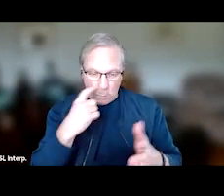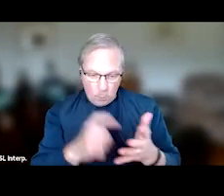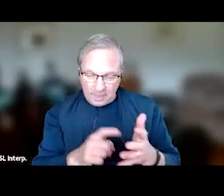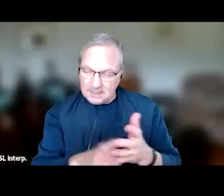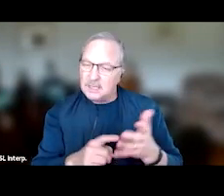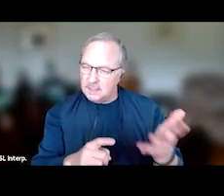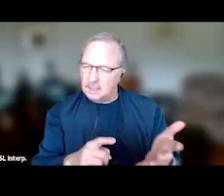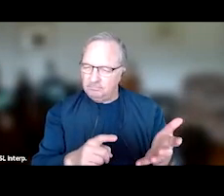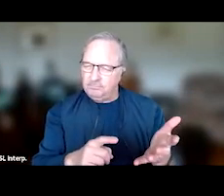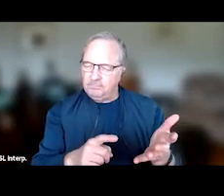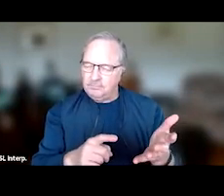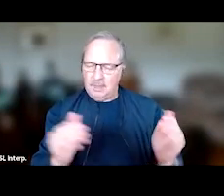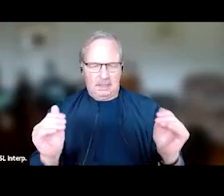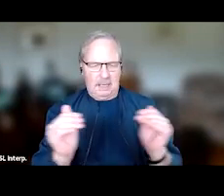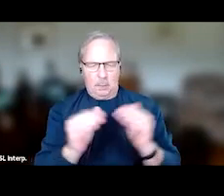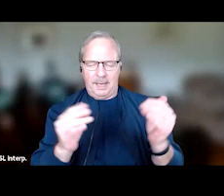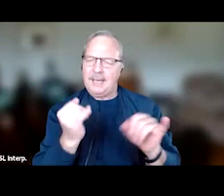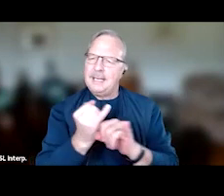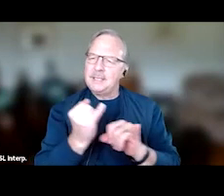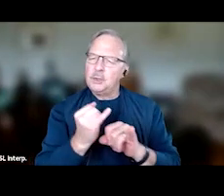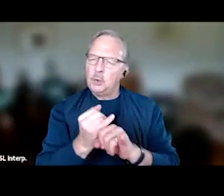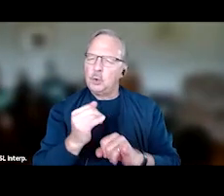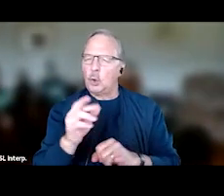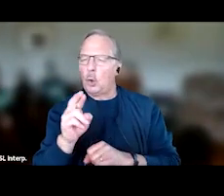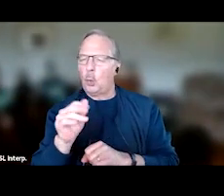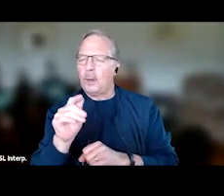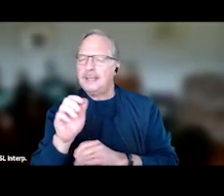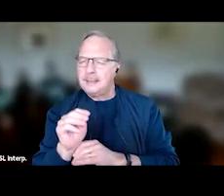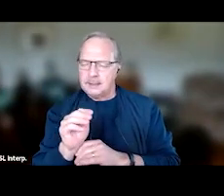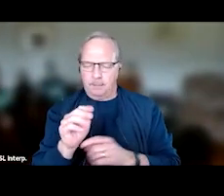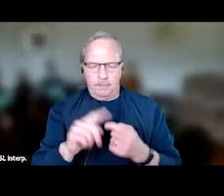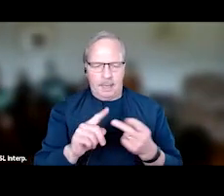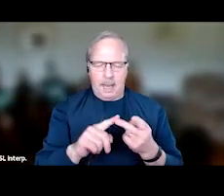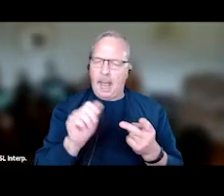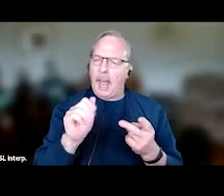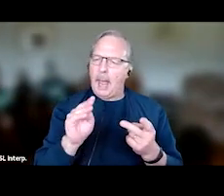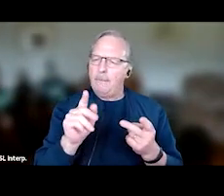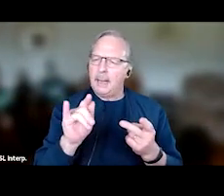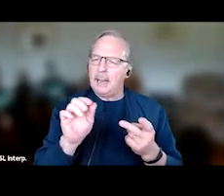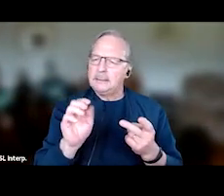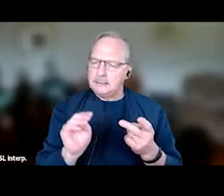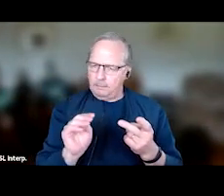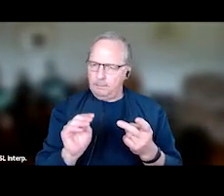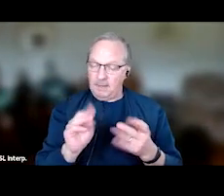that inequities and institutional racism; ableism, meaning the discrimination of those with a disability